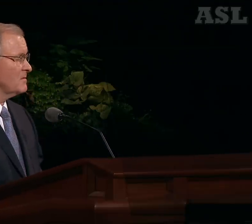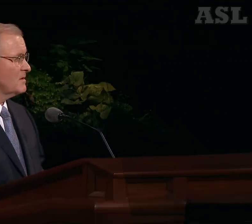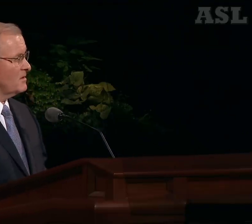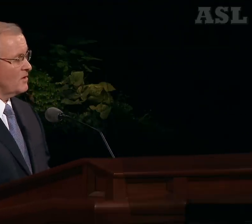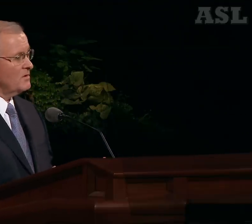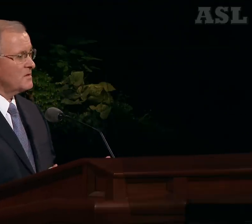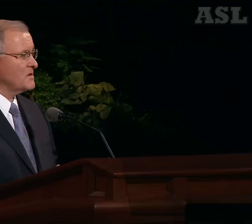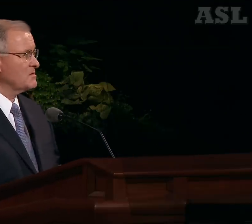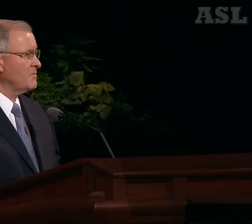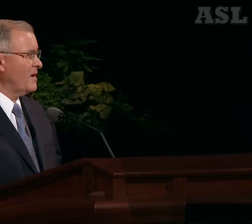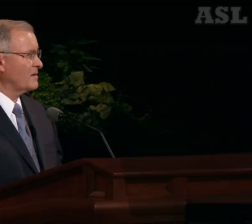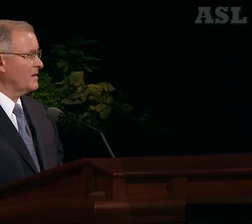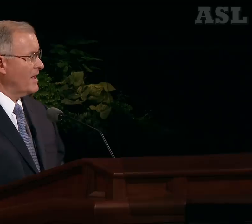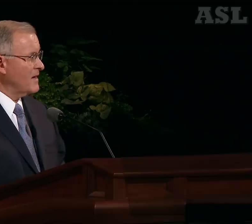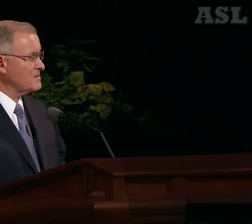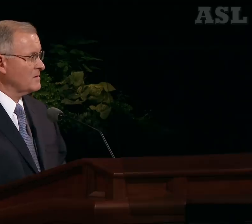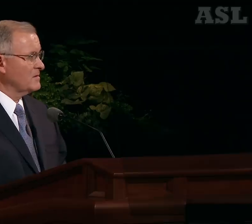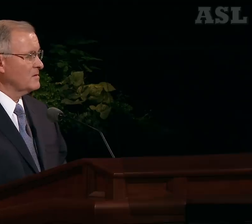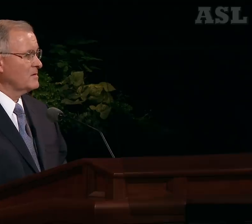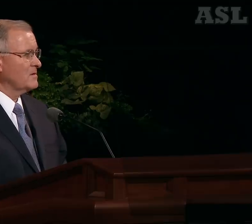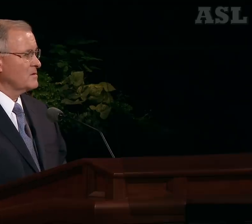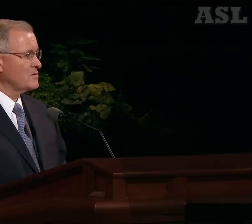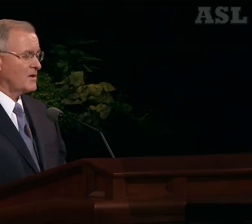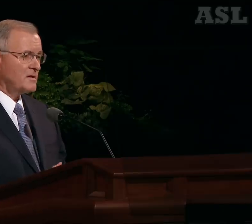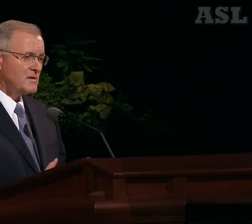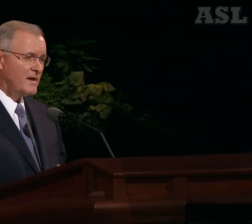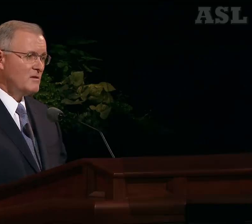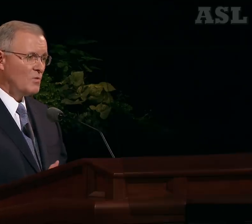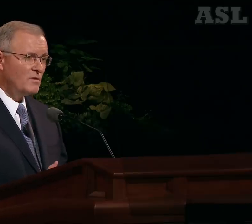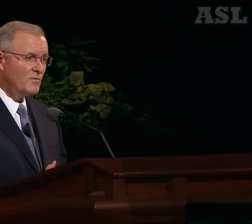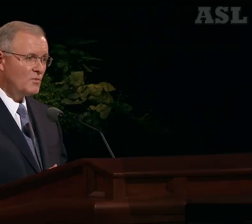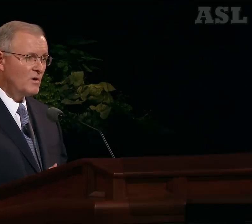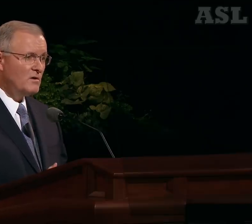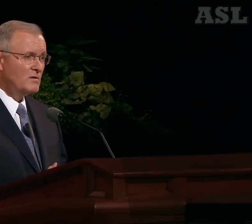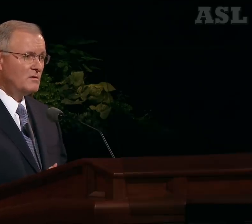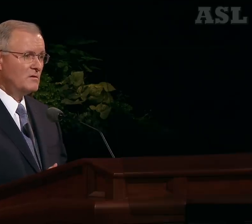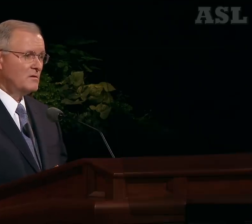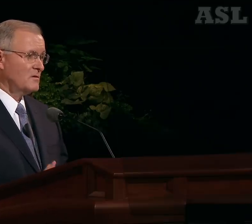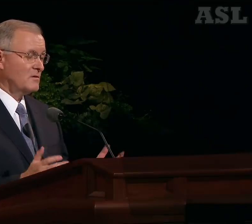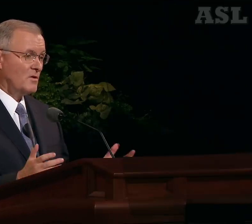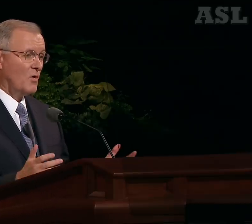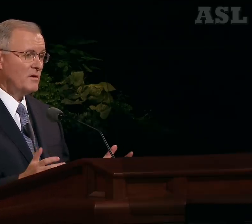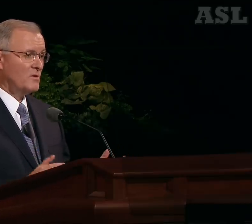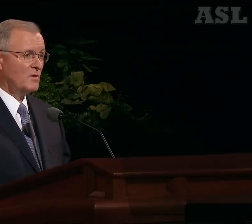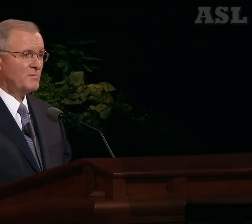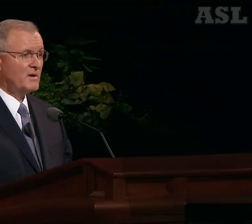AT THAT POINT IN THE LESSON HE